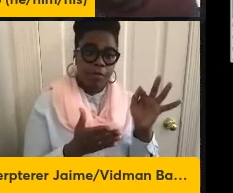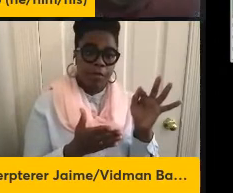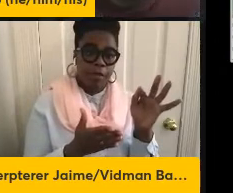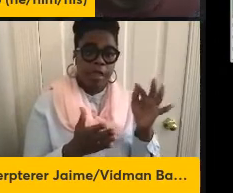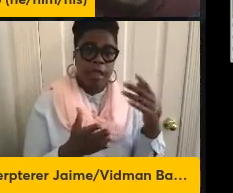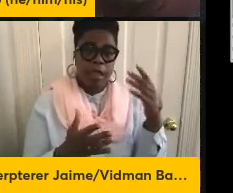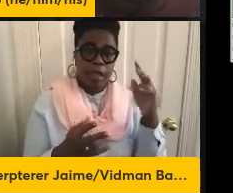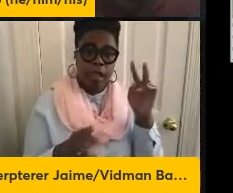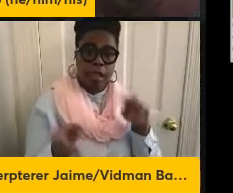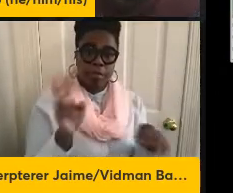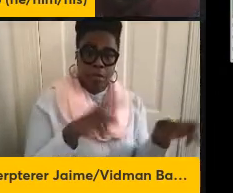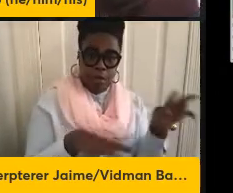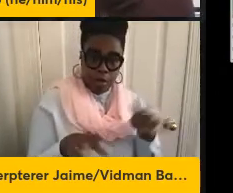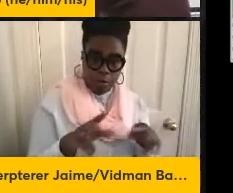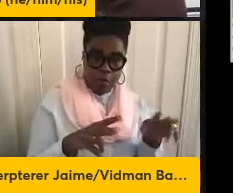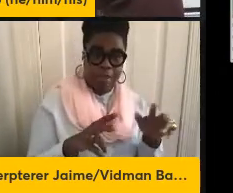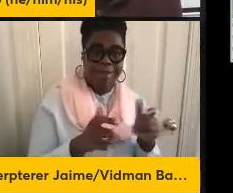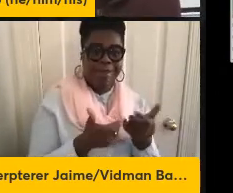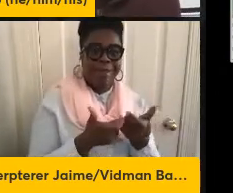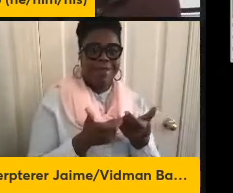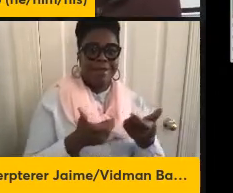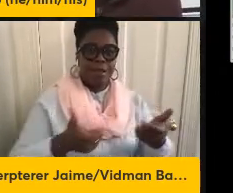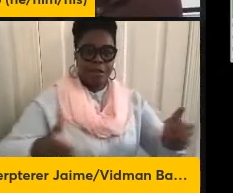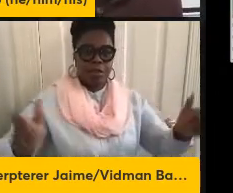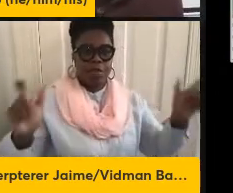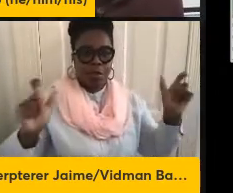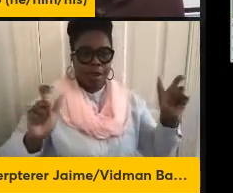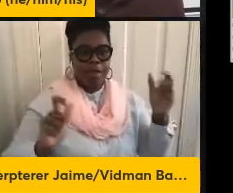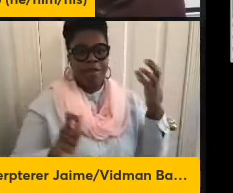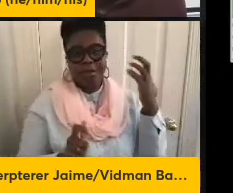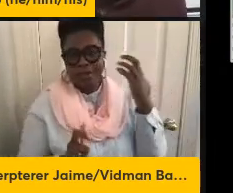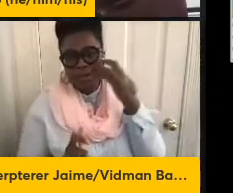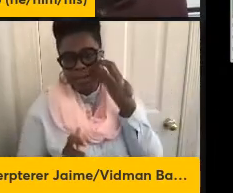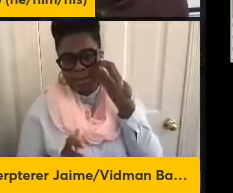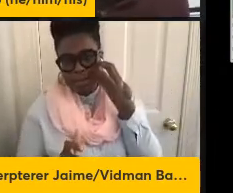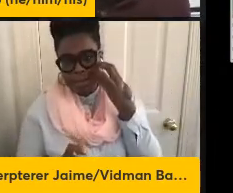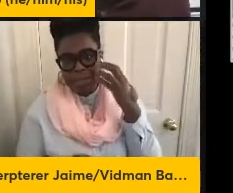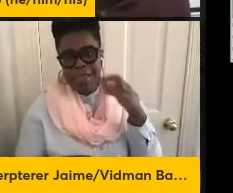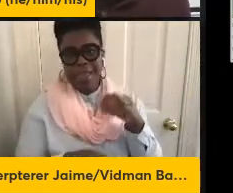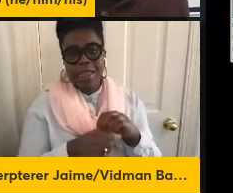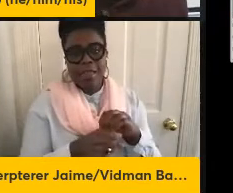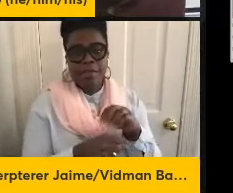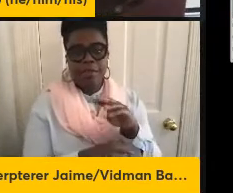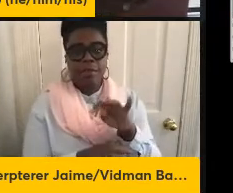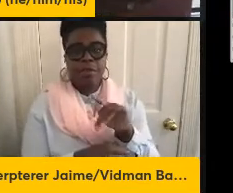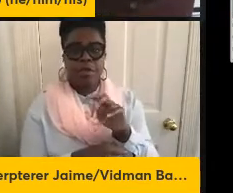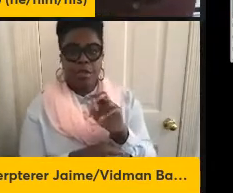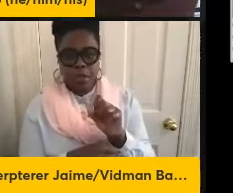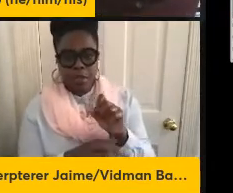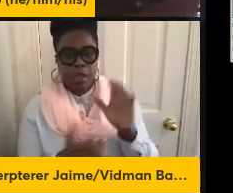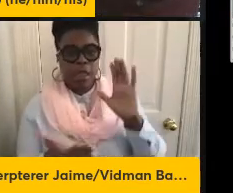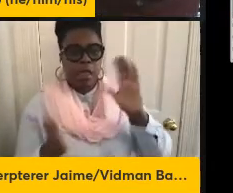there's a greater significantly greater density of microglia in the mutants compared to the wild type. And this significantly